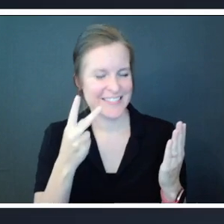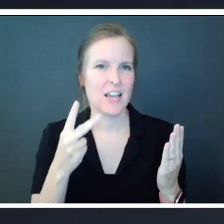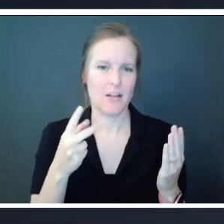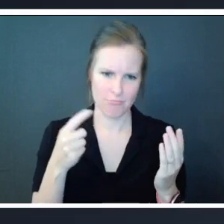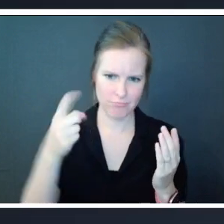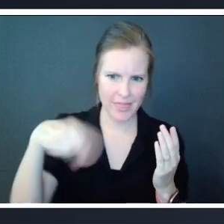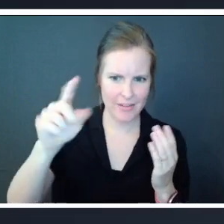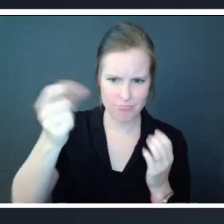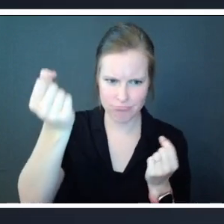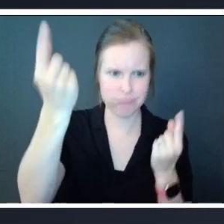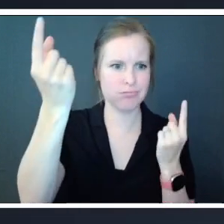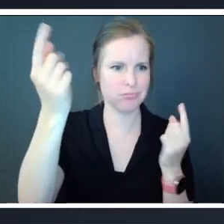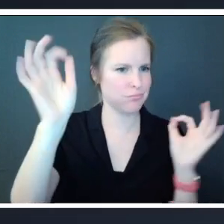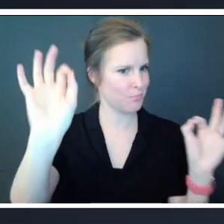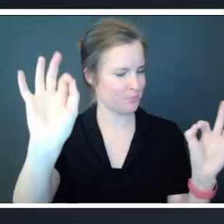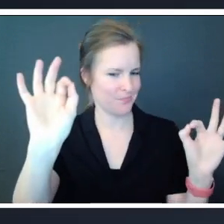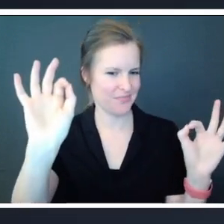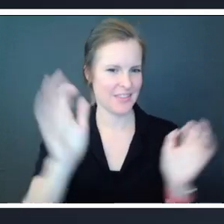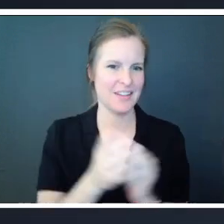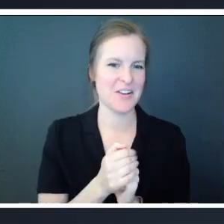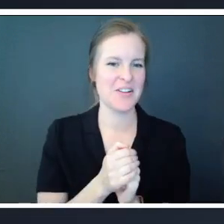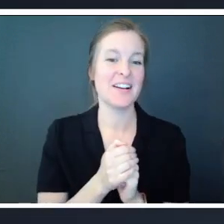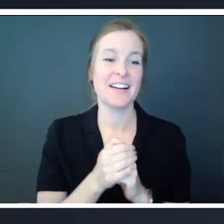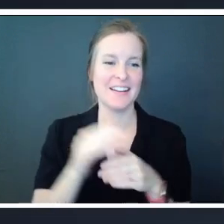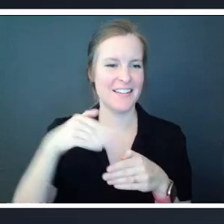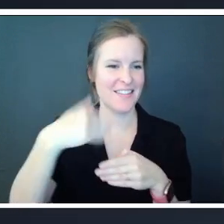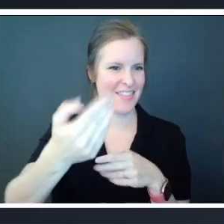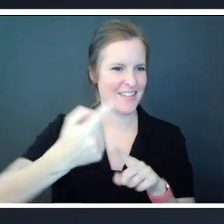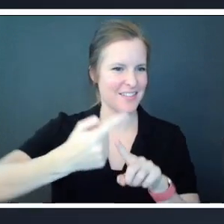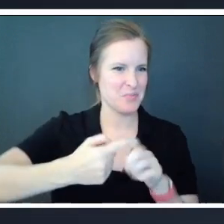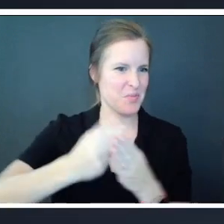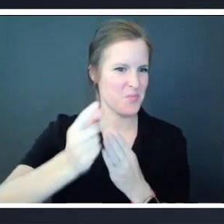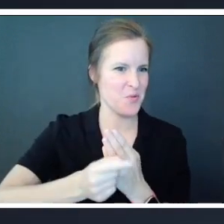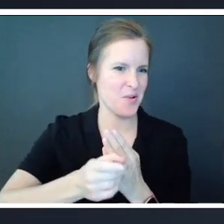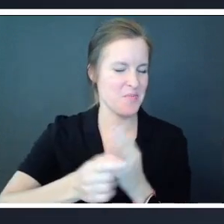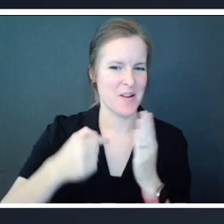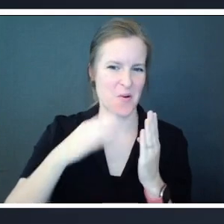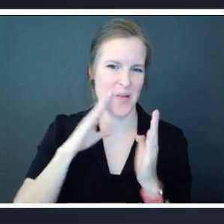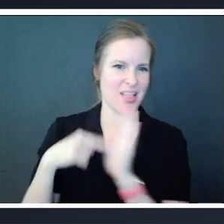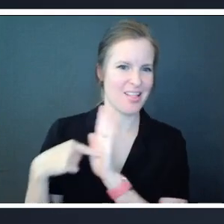we show them off in the next month's program, which the students love seeing their own artwork